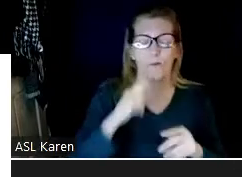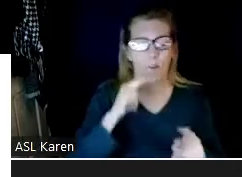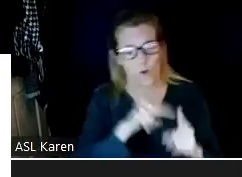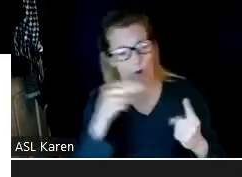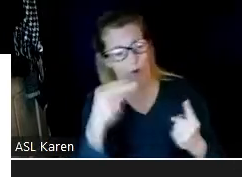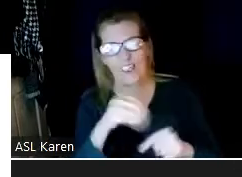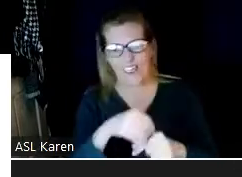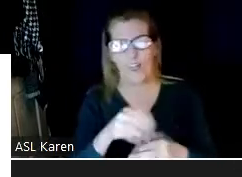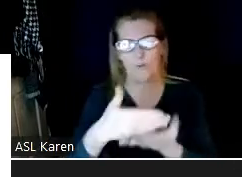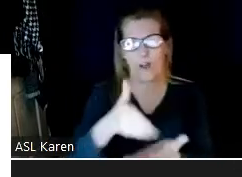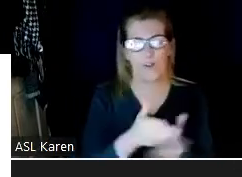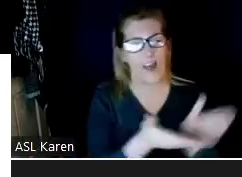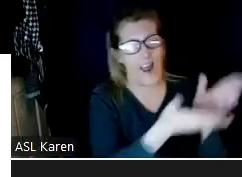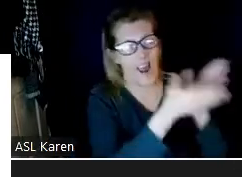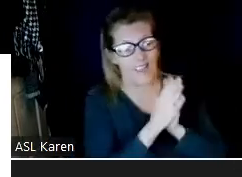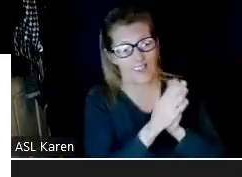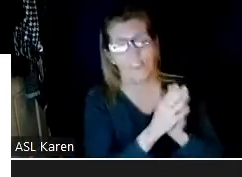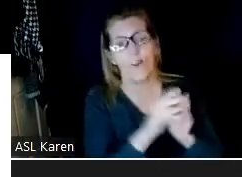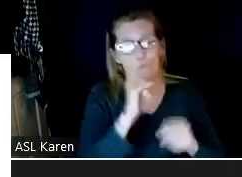we asked for to operate the paid leave program.